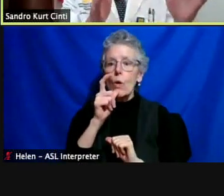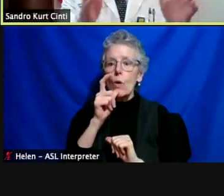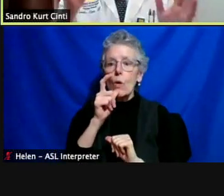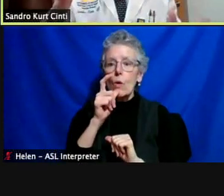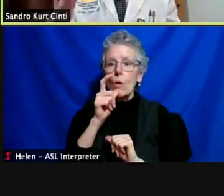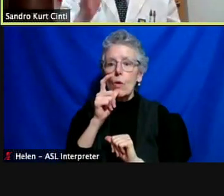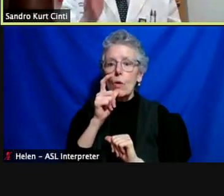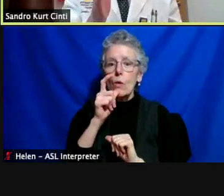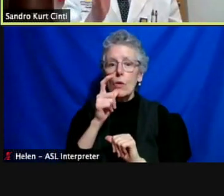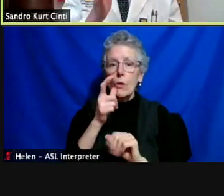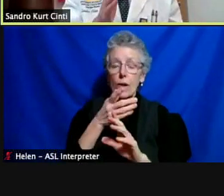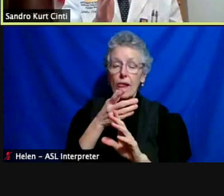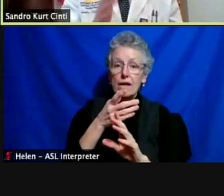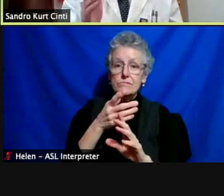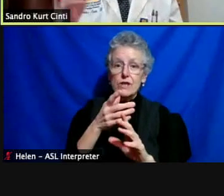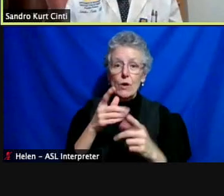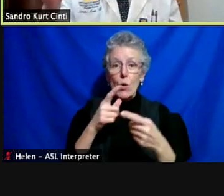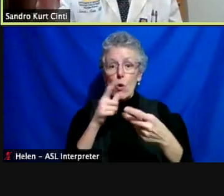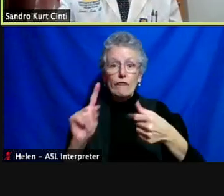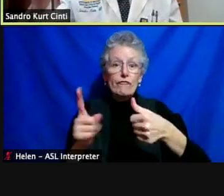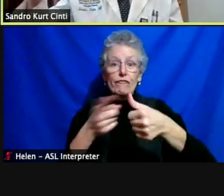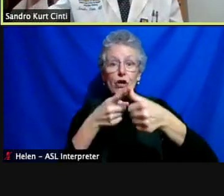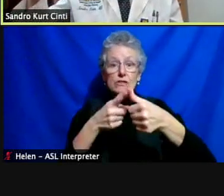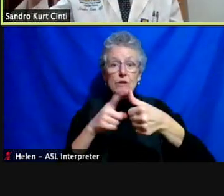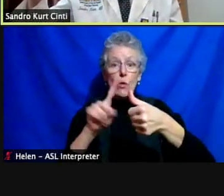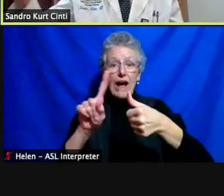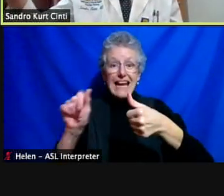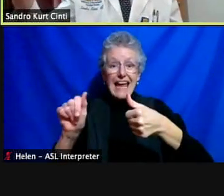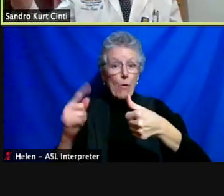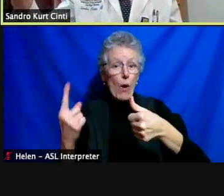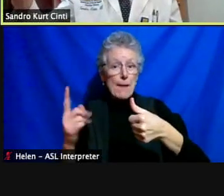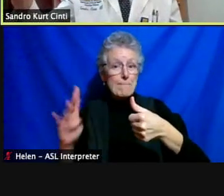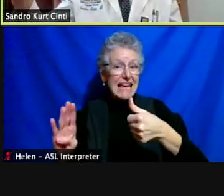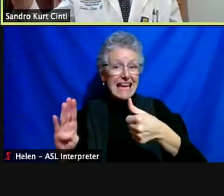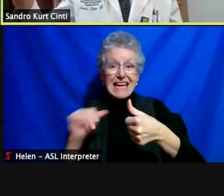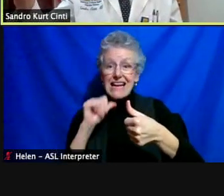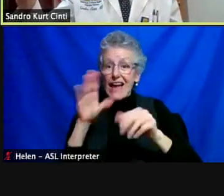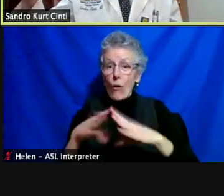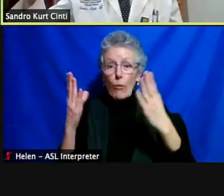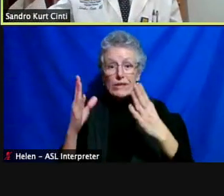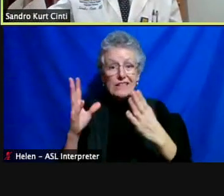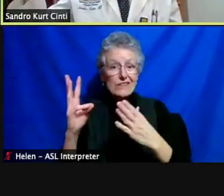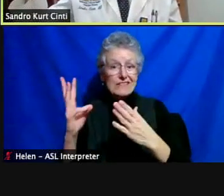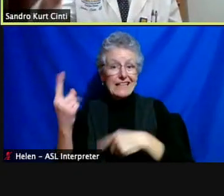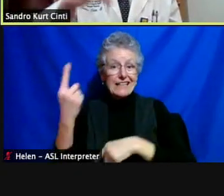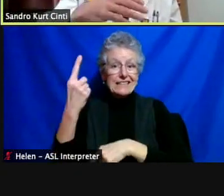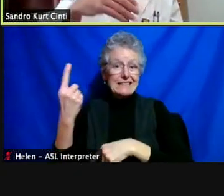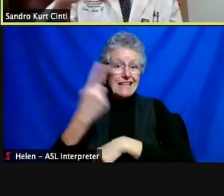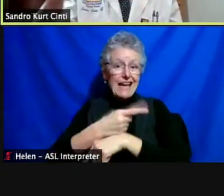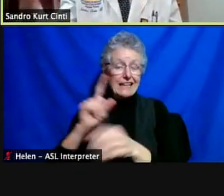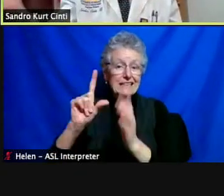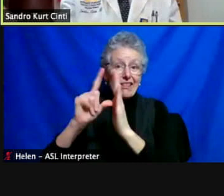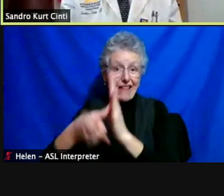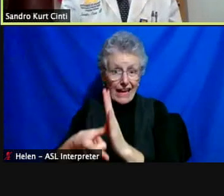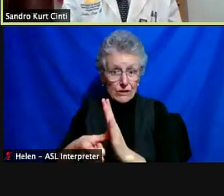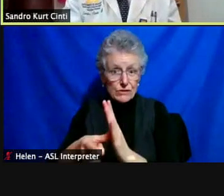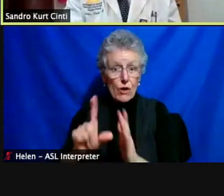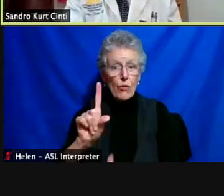and the 1B wasn't opened up 'til about six days later. And so those people had gotten their scheduled appointments.